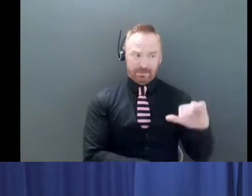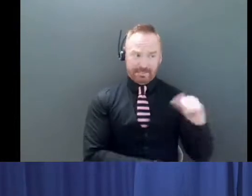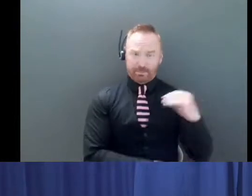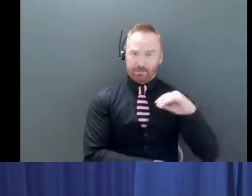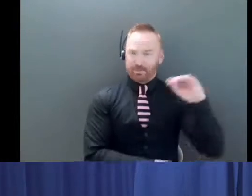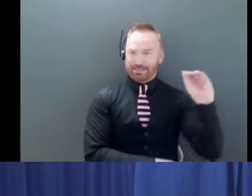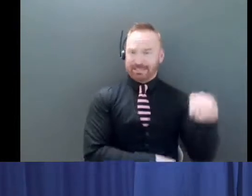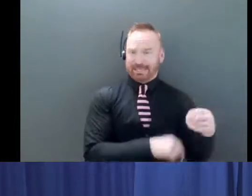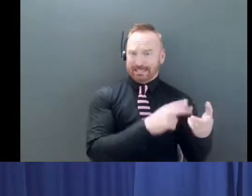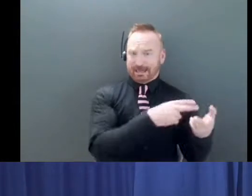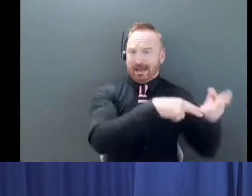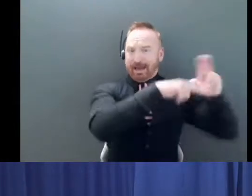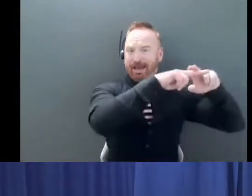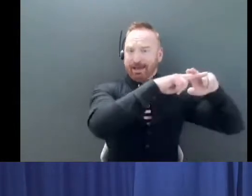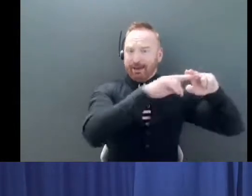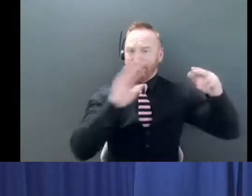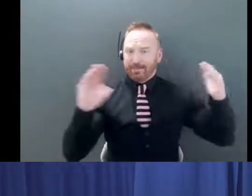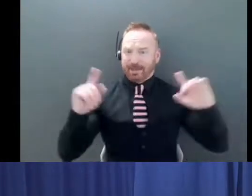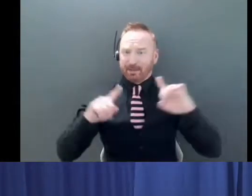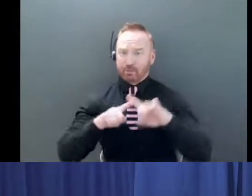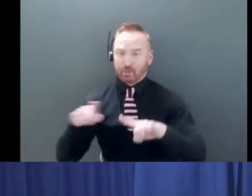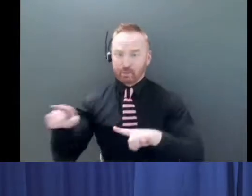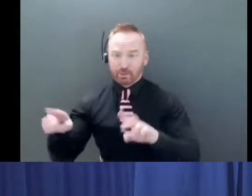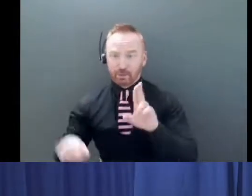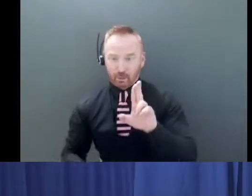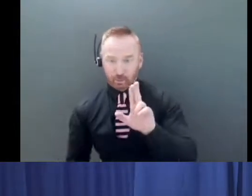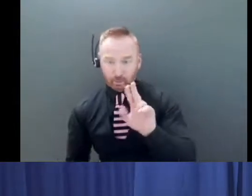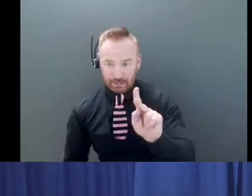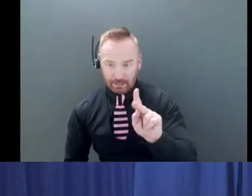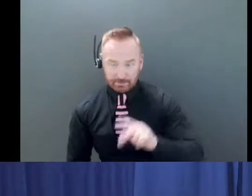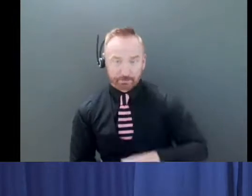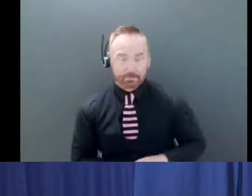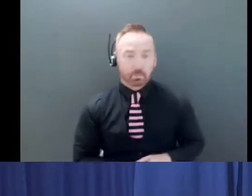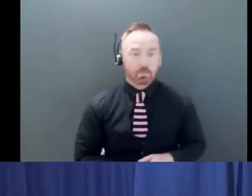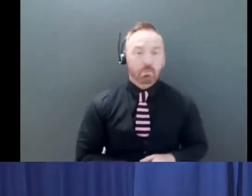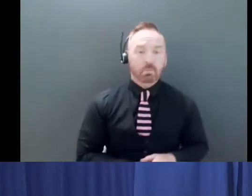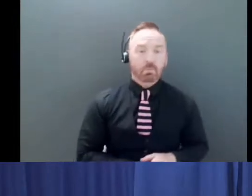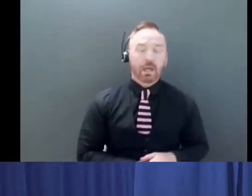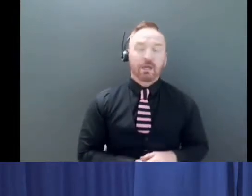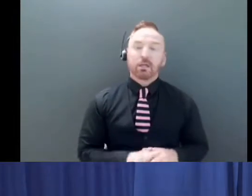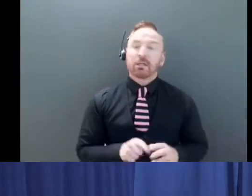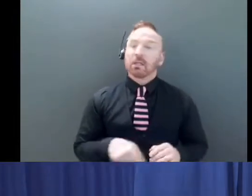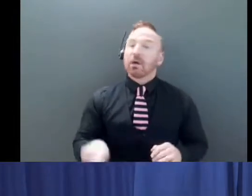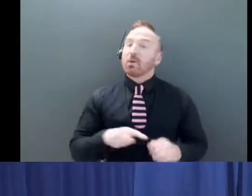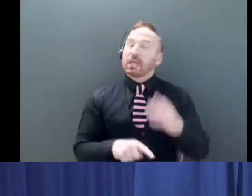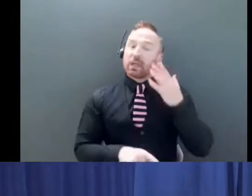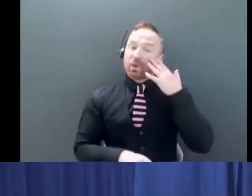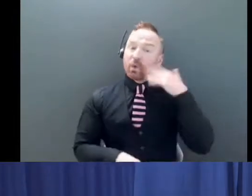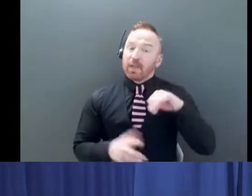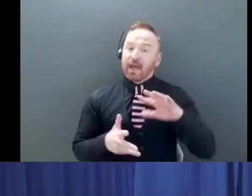Where we can be more certain is delta will thrive and is already thriving in areas with low